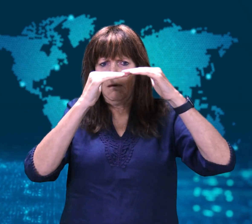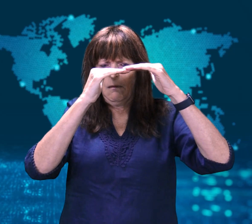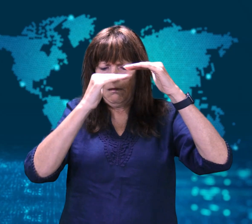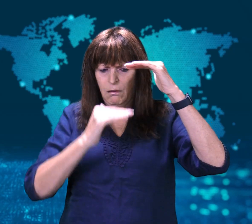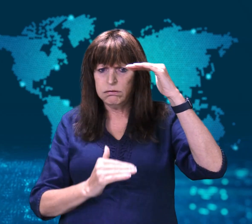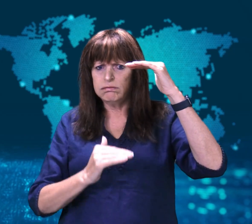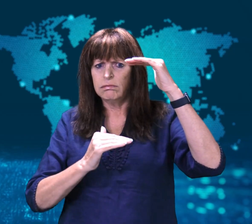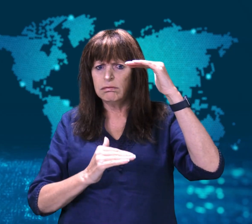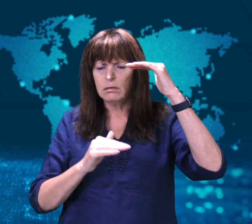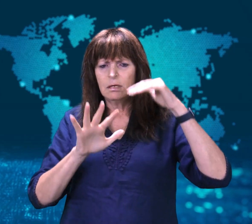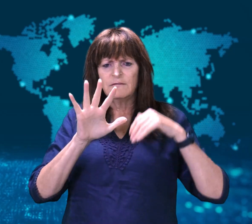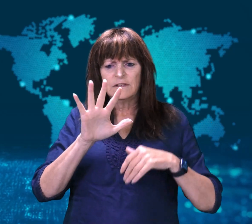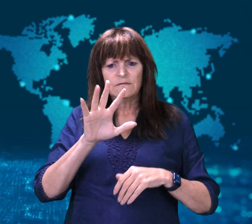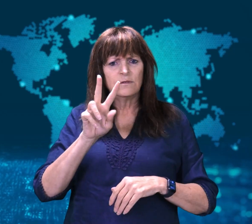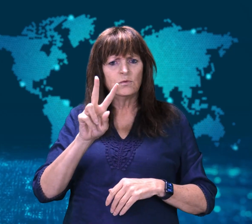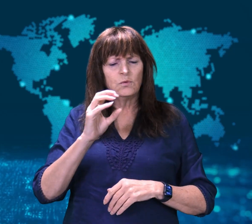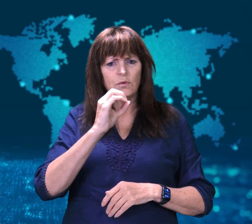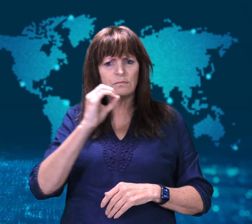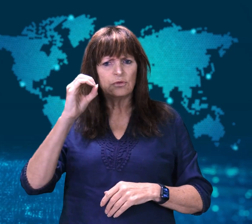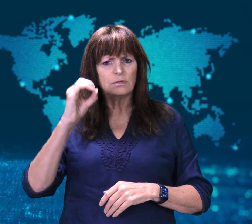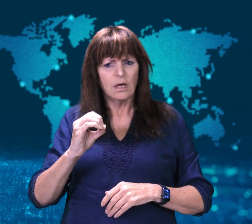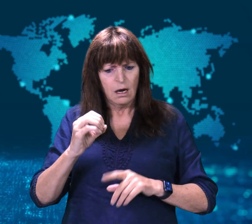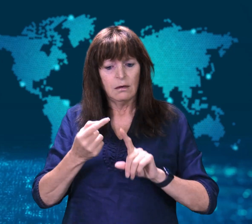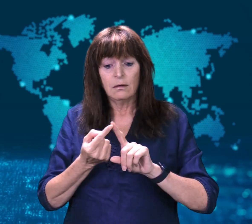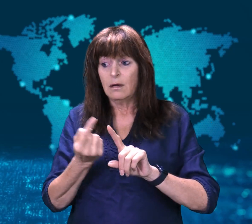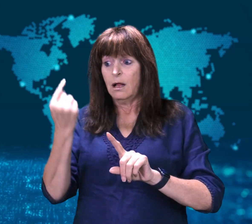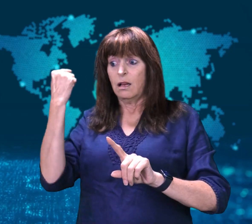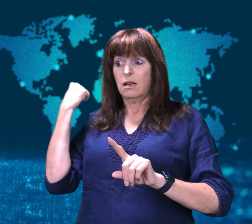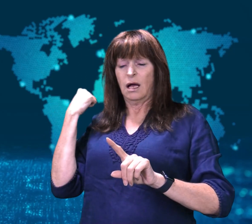compared to last year.